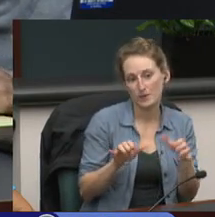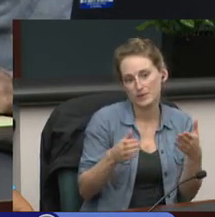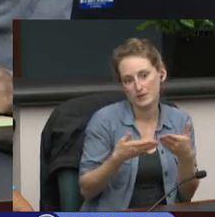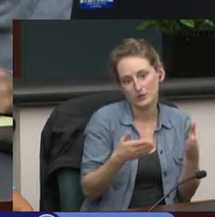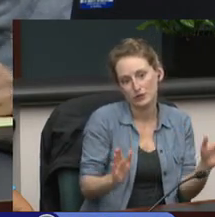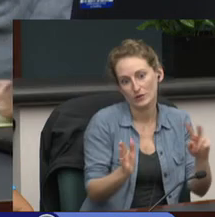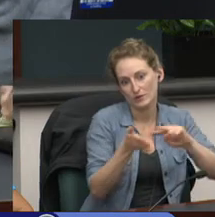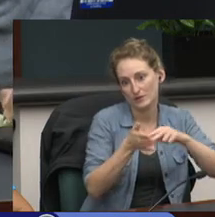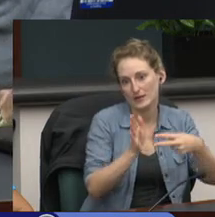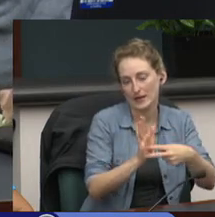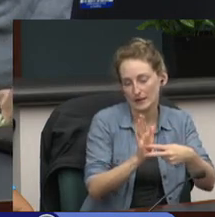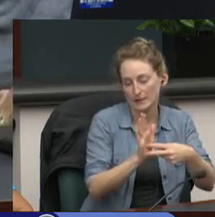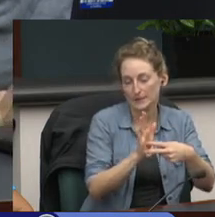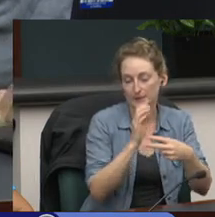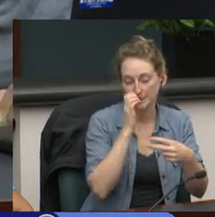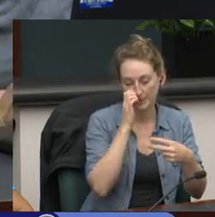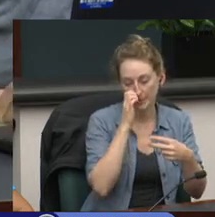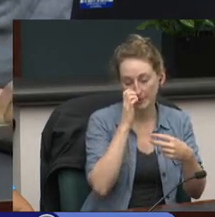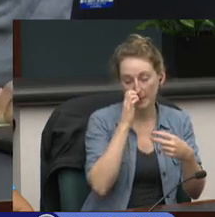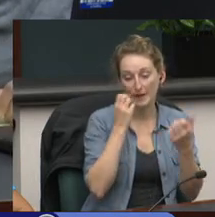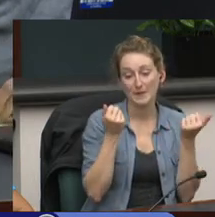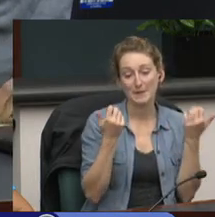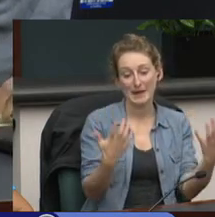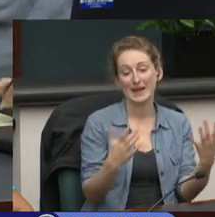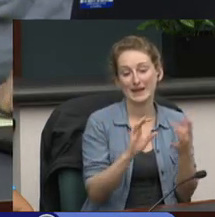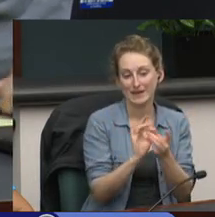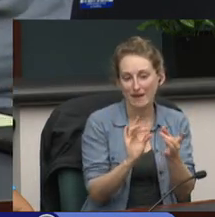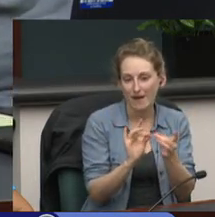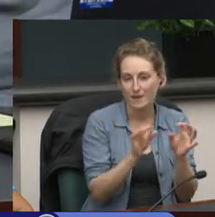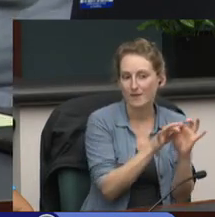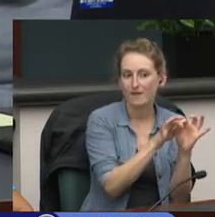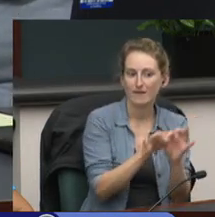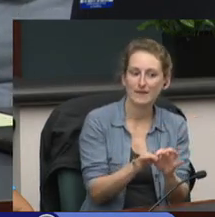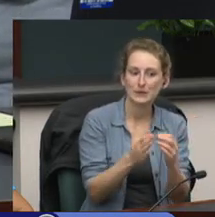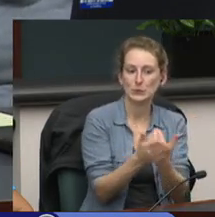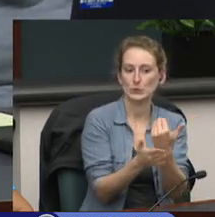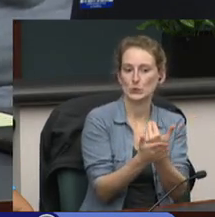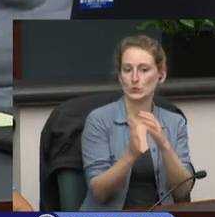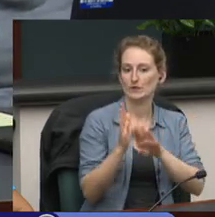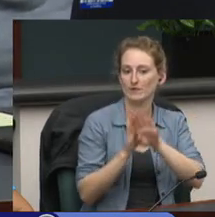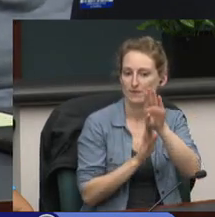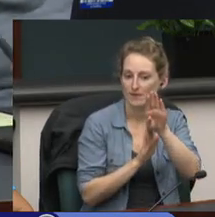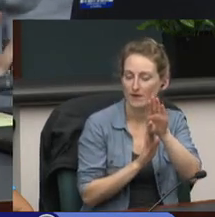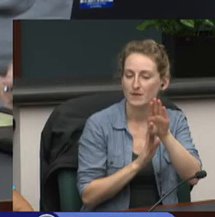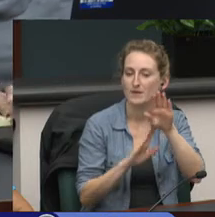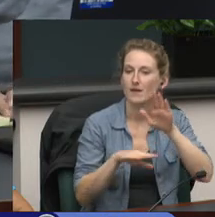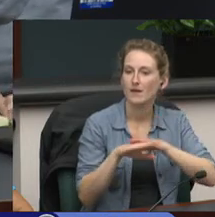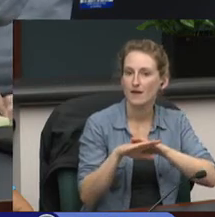a lot of comments referencing some newer developments on Dunn Street and along